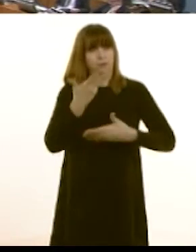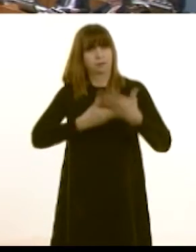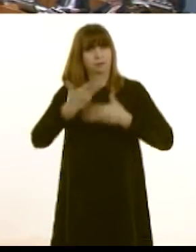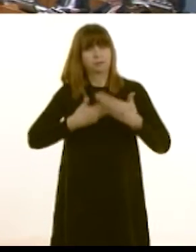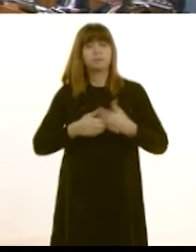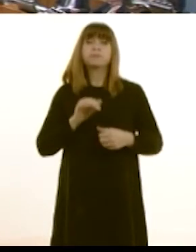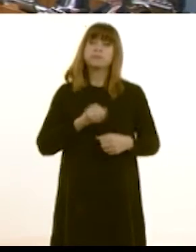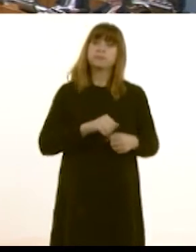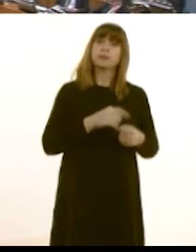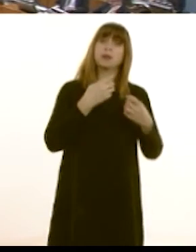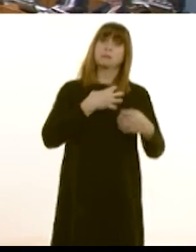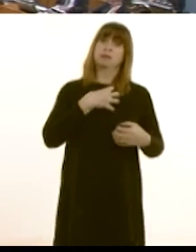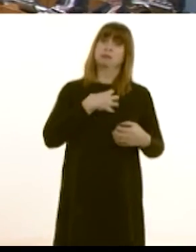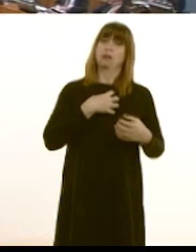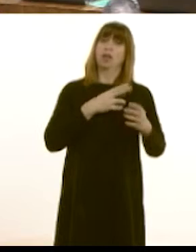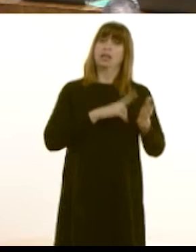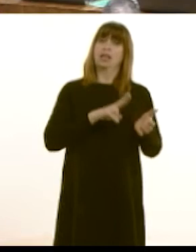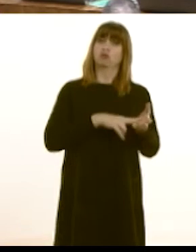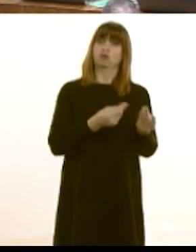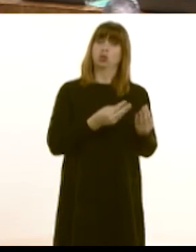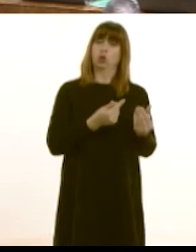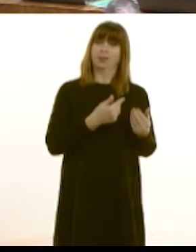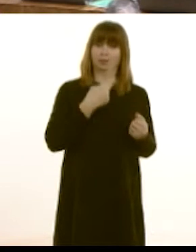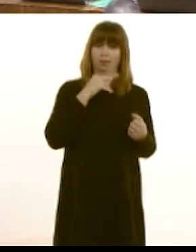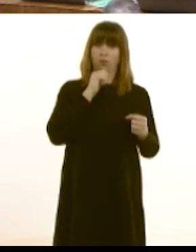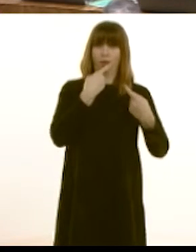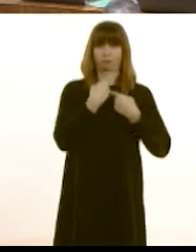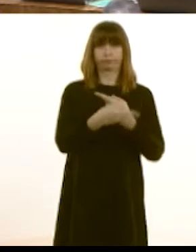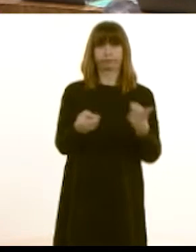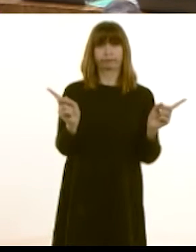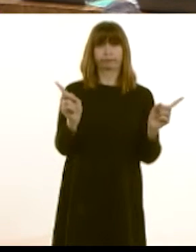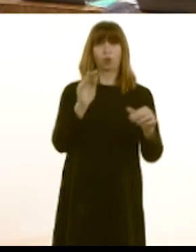The Minister for Natural Resources will be making a statement later this afternoon on the flooding across the whole of Wales.